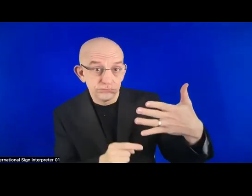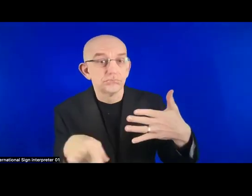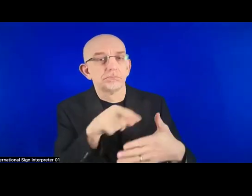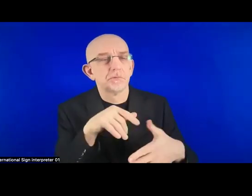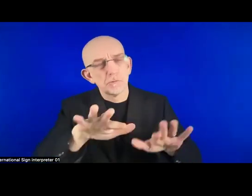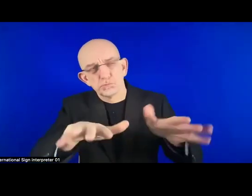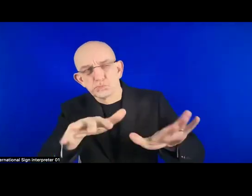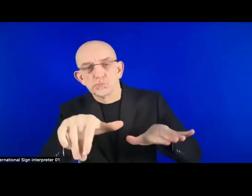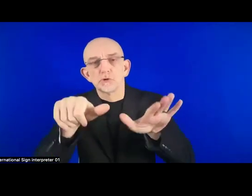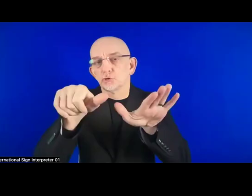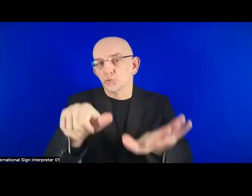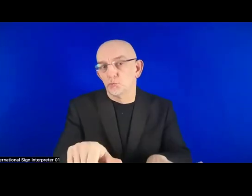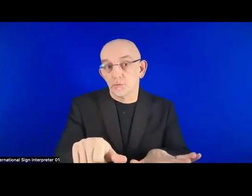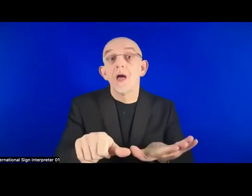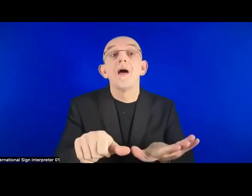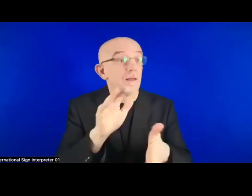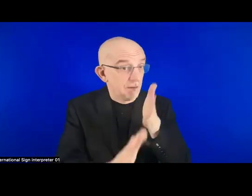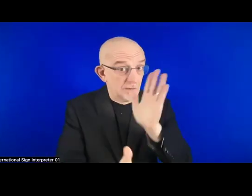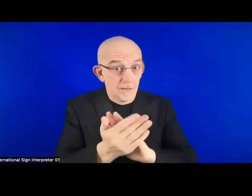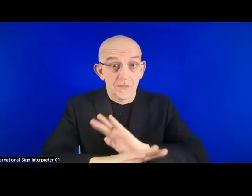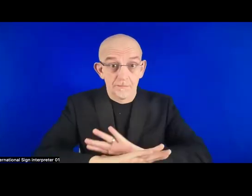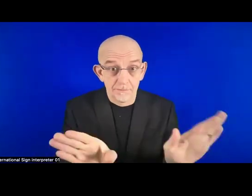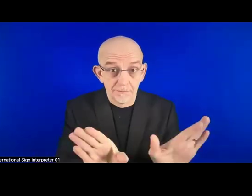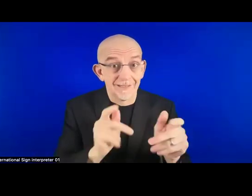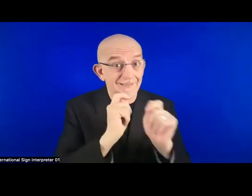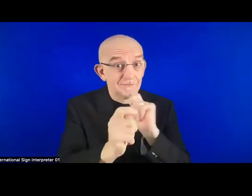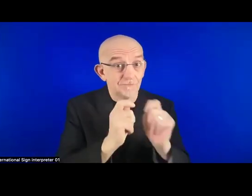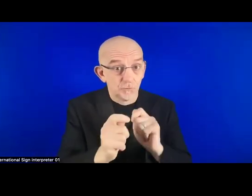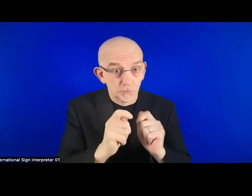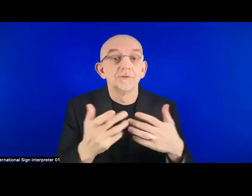once the interviews have been completed, applicants will be allocated further scores